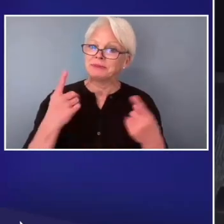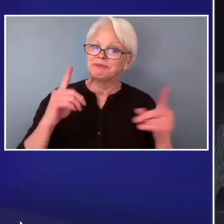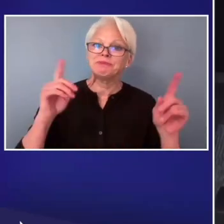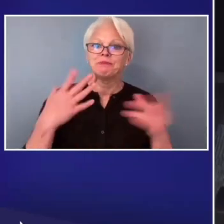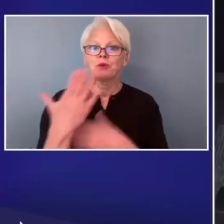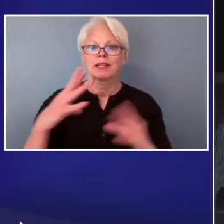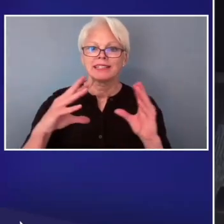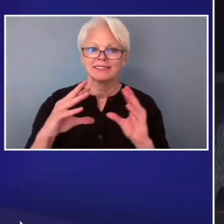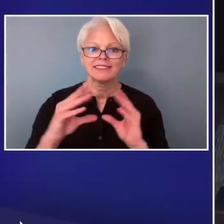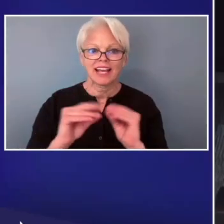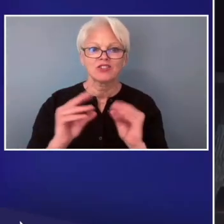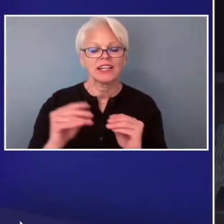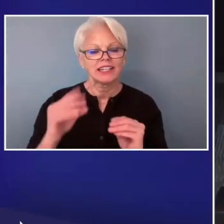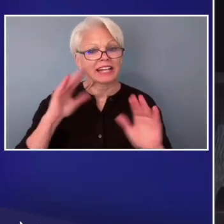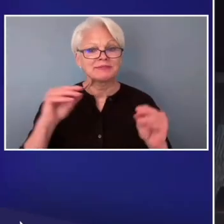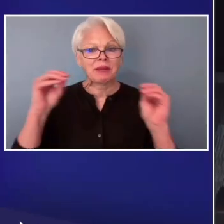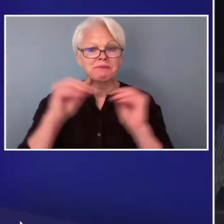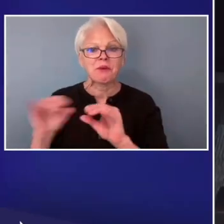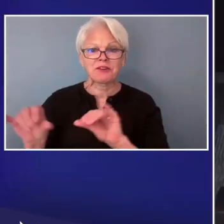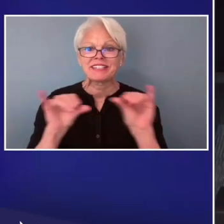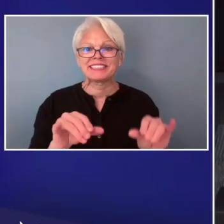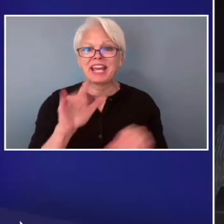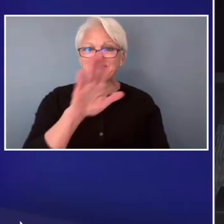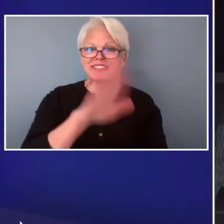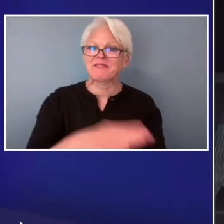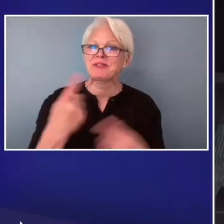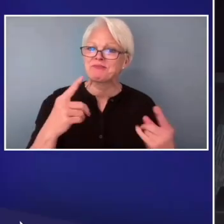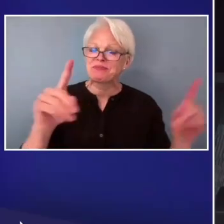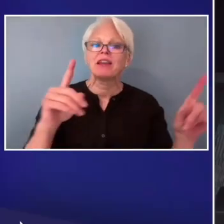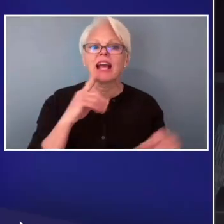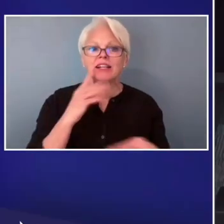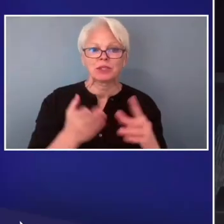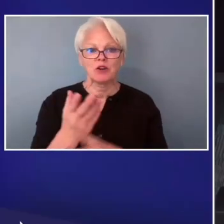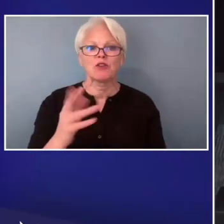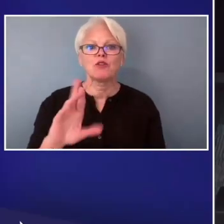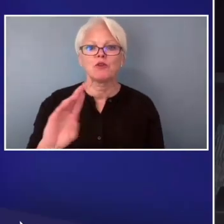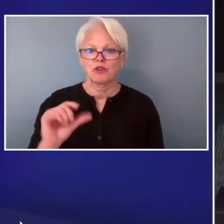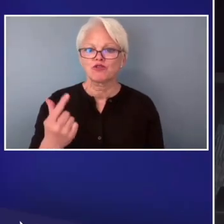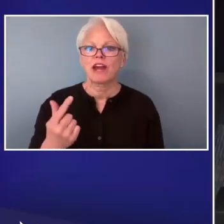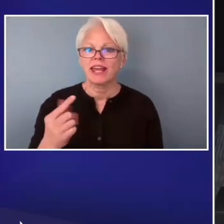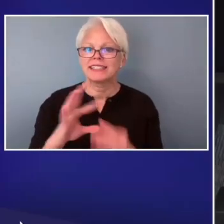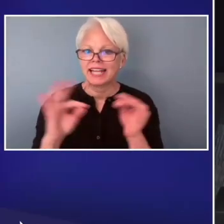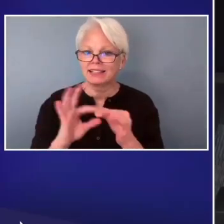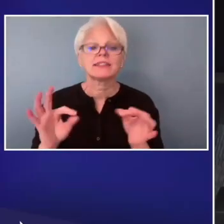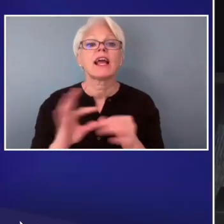the same for this afternoon as we begin to work through the reg text. Jeff, I would like to give you the floor and turn it over to you.